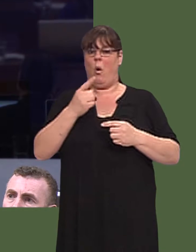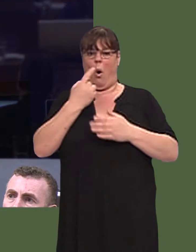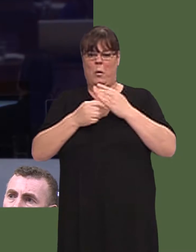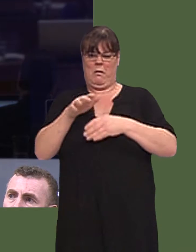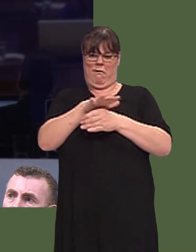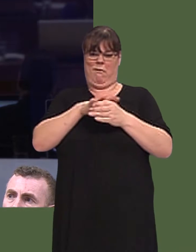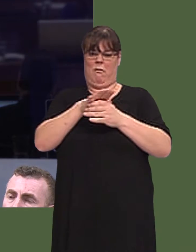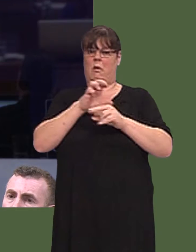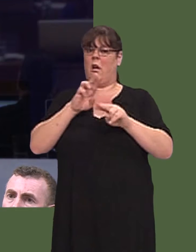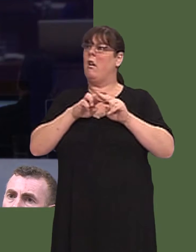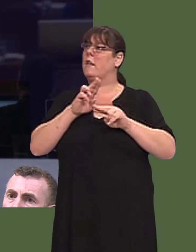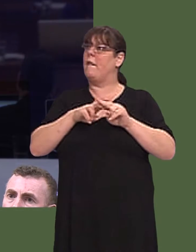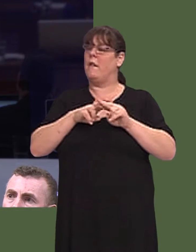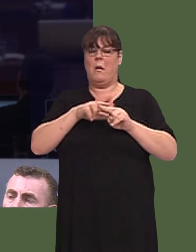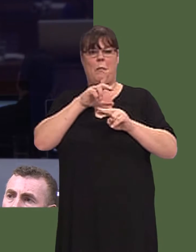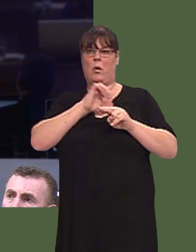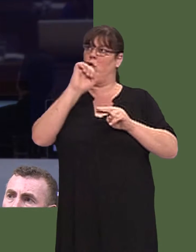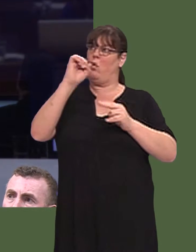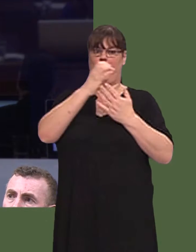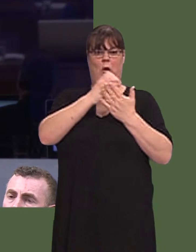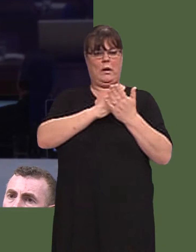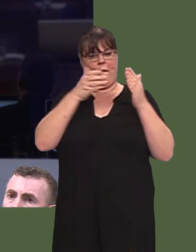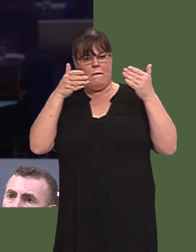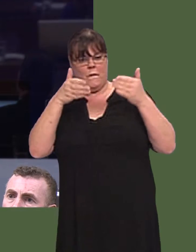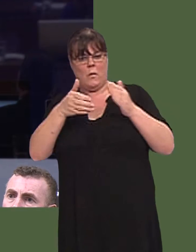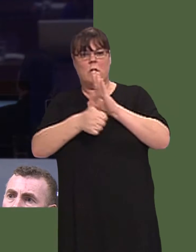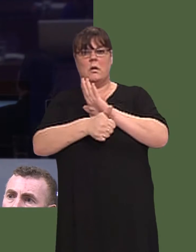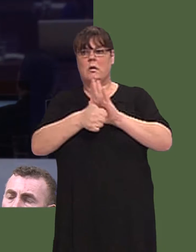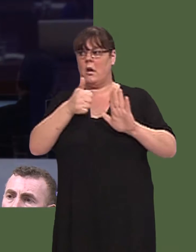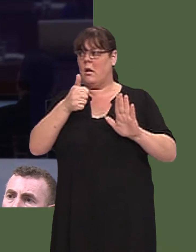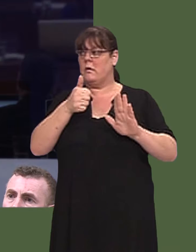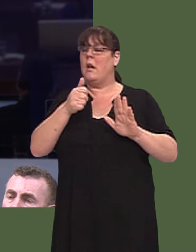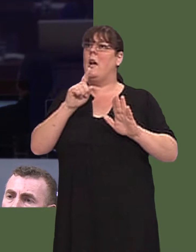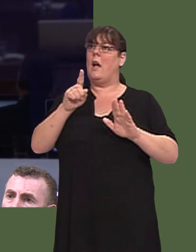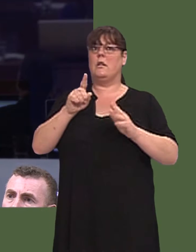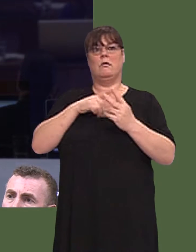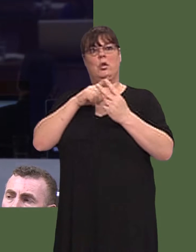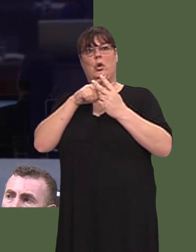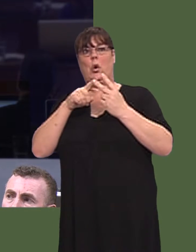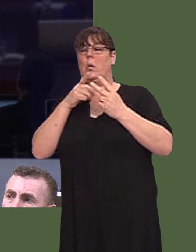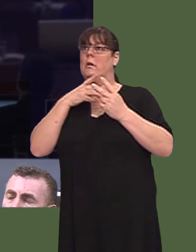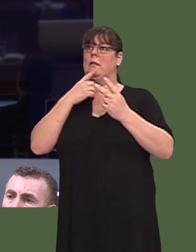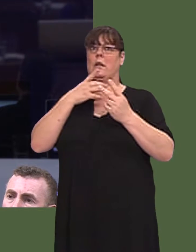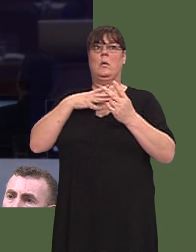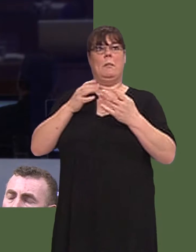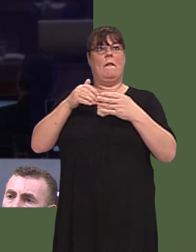The criteria related to skillsóor one criterion didóbut two related to being close to stakeholders and close to customers.